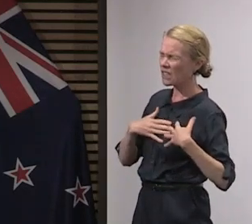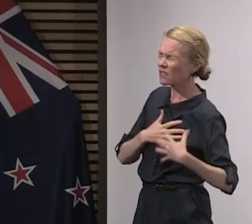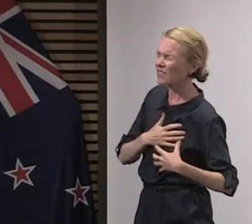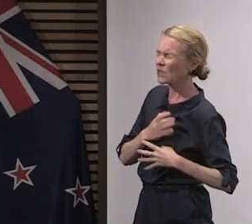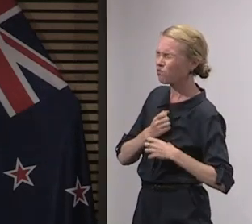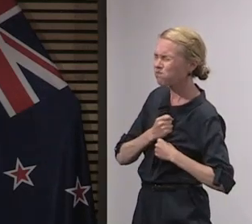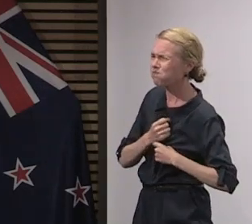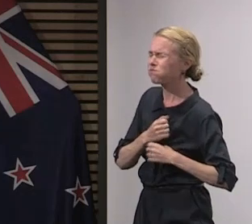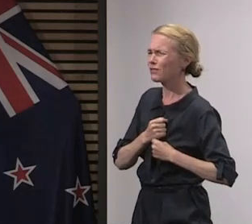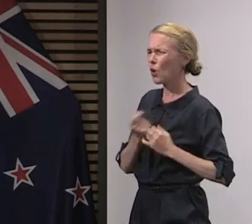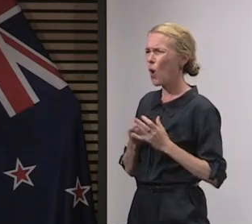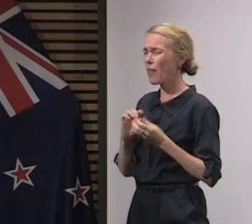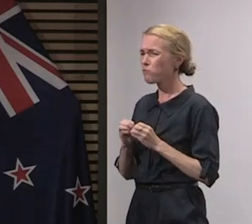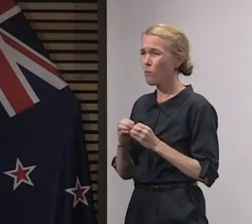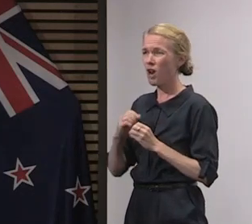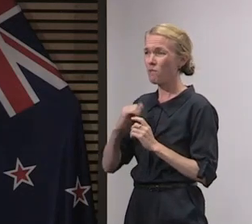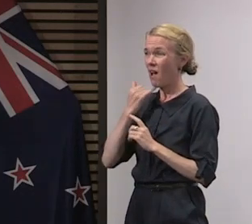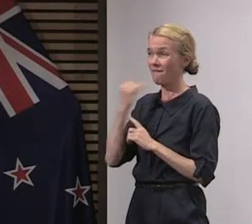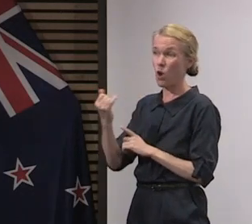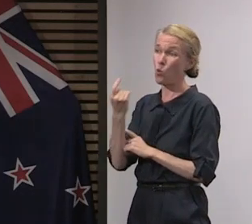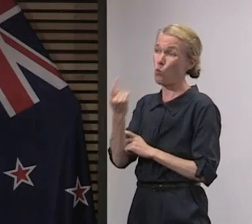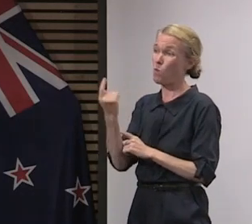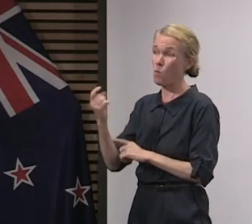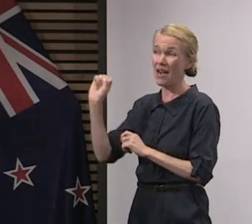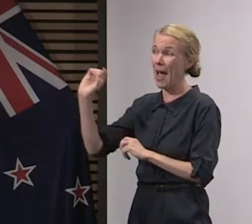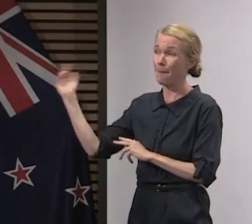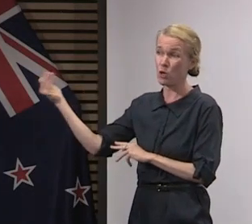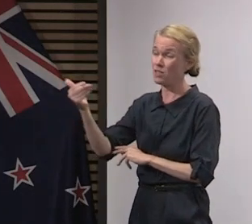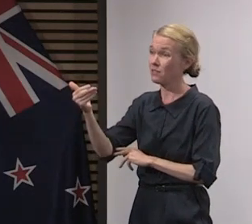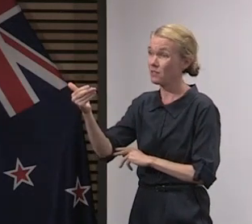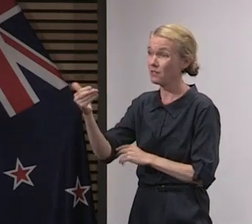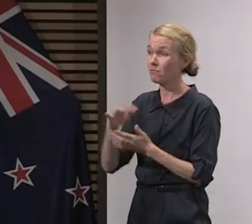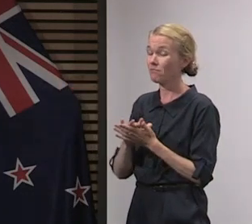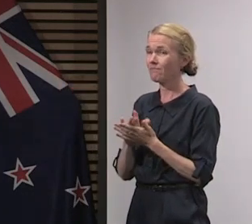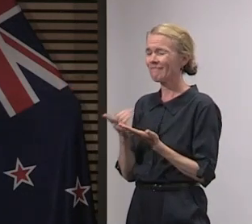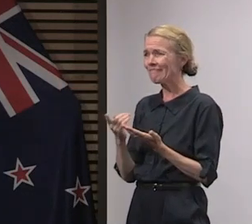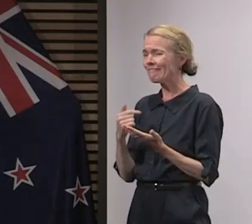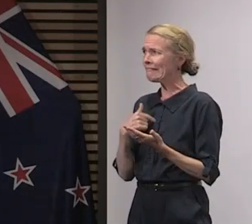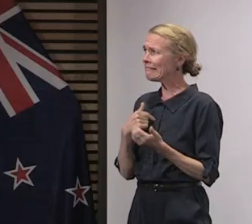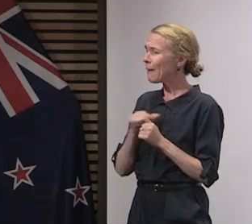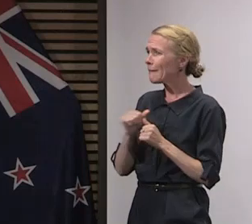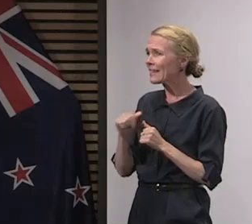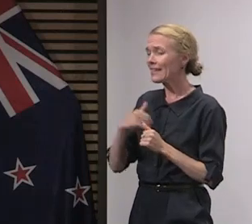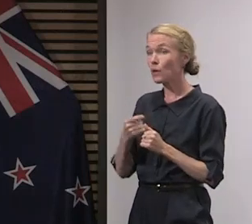example with significant chest pain or other problem, then you should dial 111 and get an